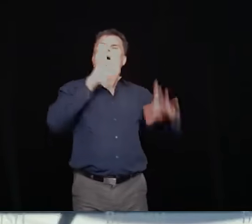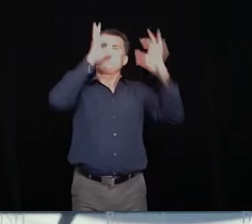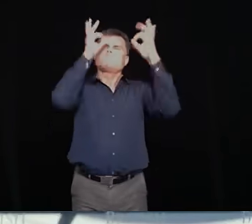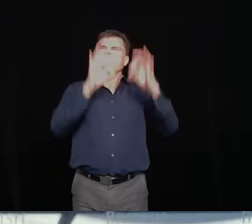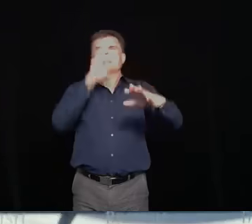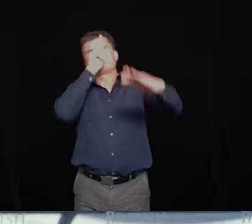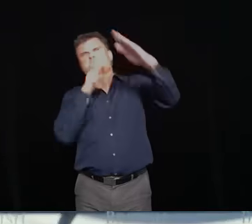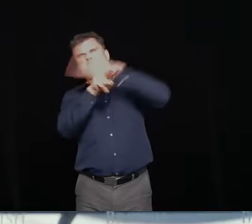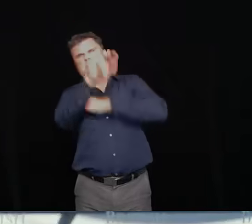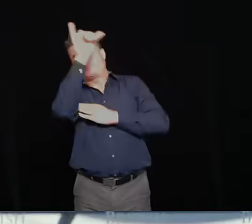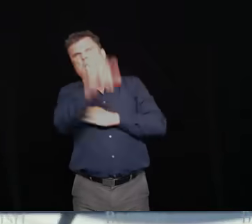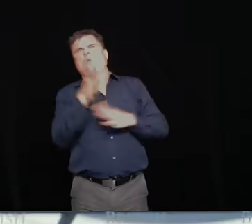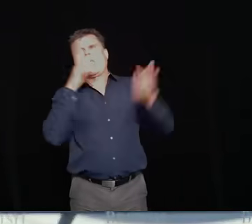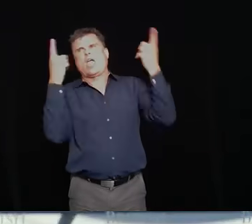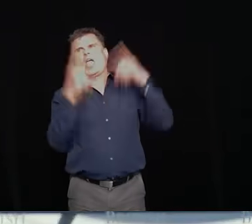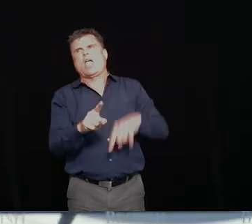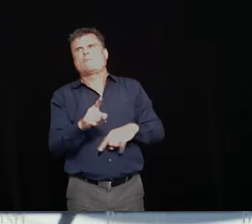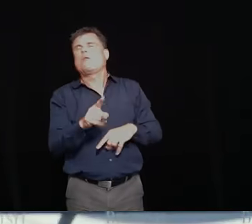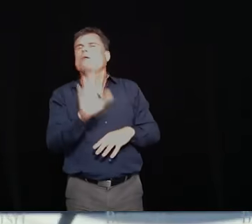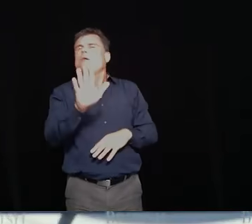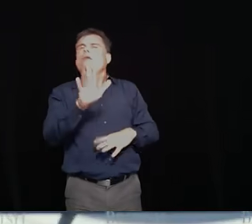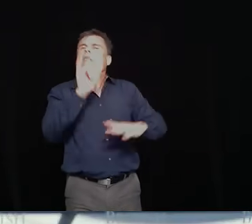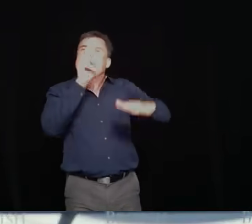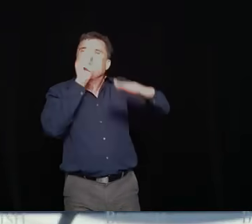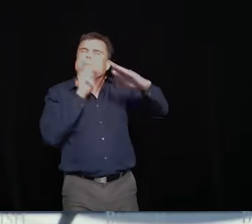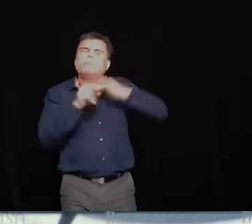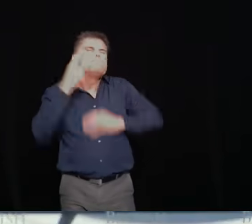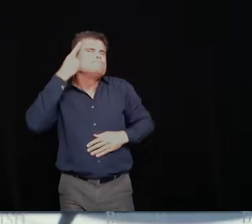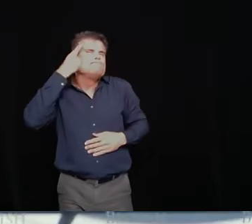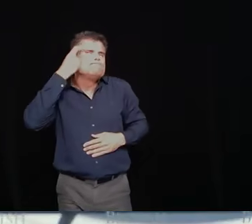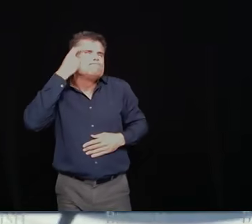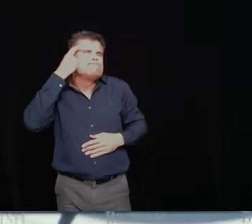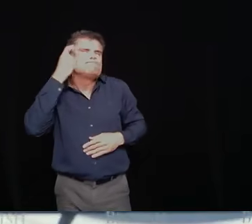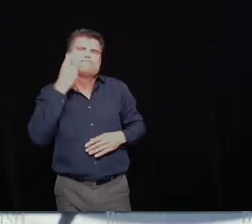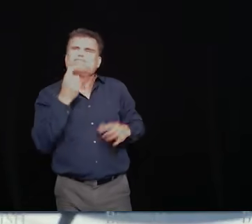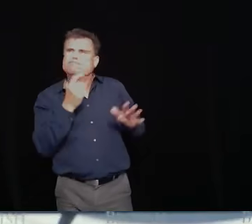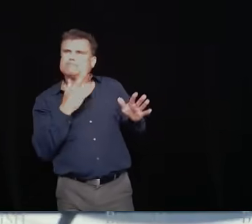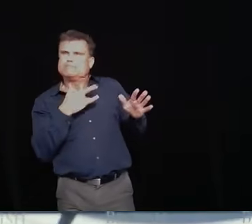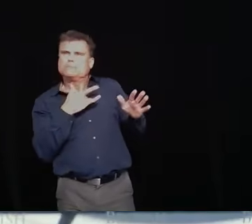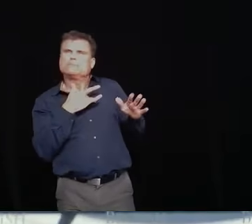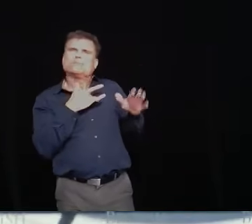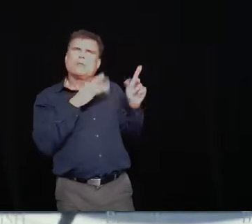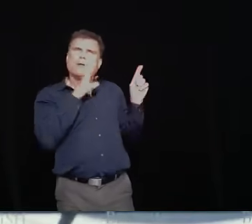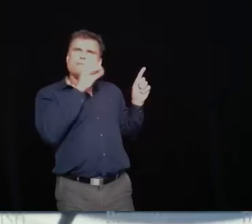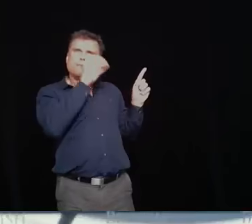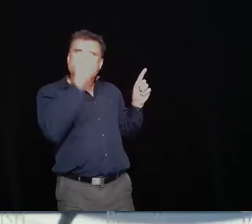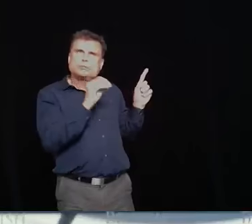they can make that work in classrooms around the province. Is there an issue on the slide that you showed